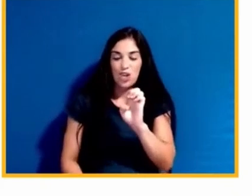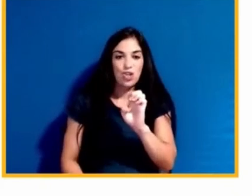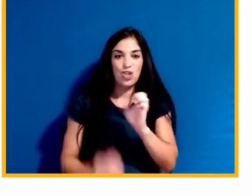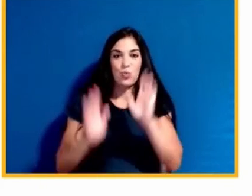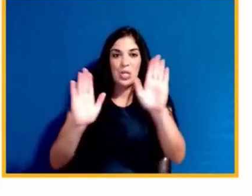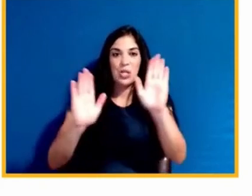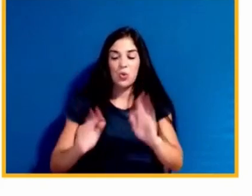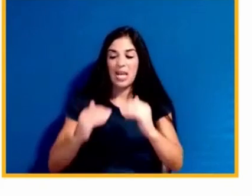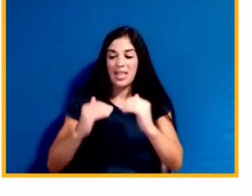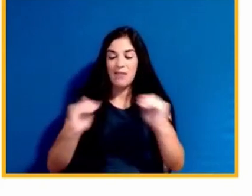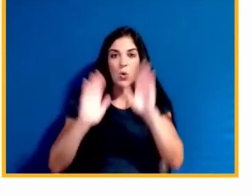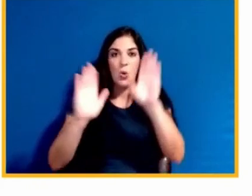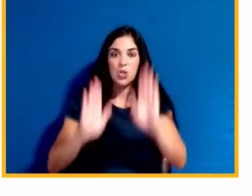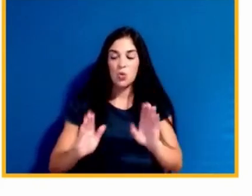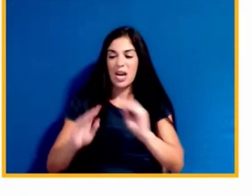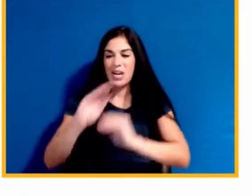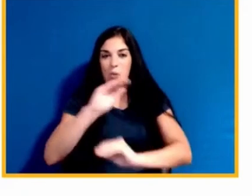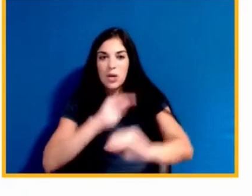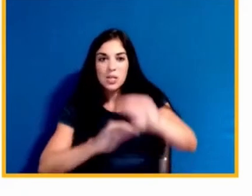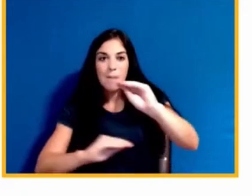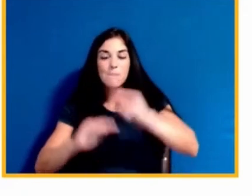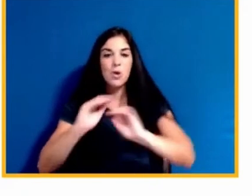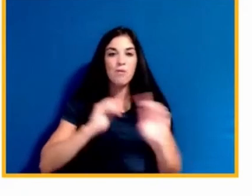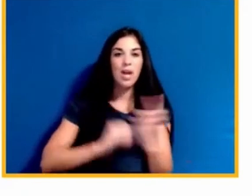he was moving around, I loved it.